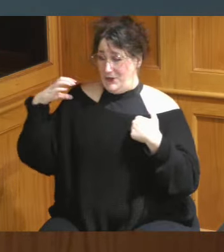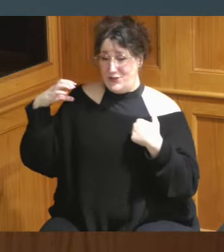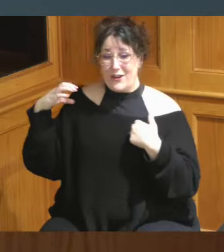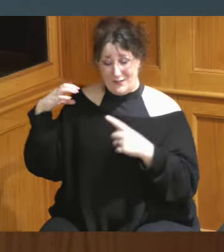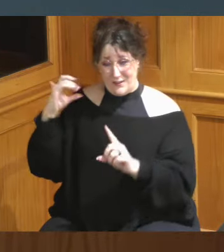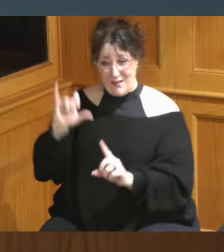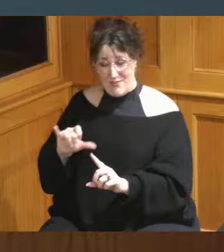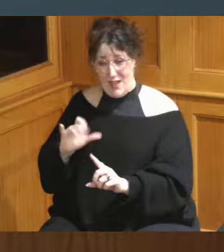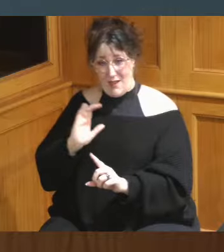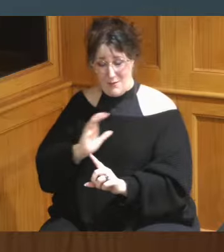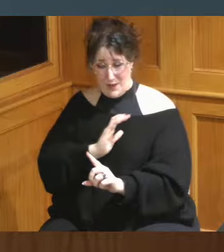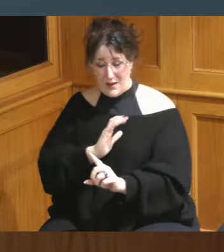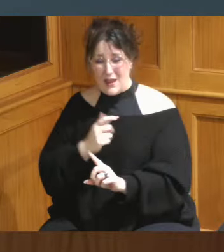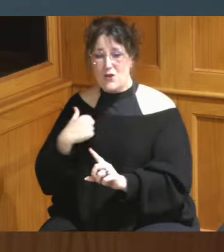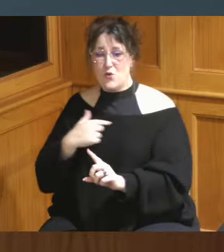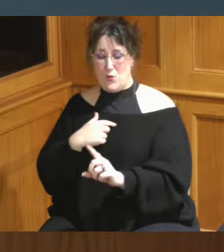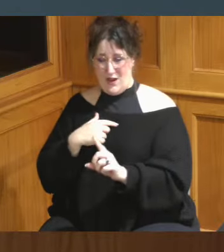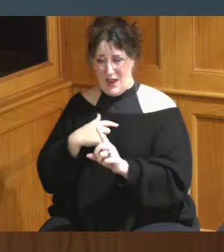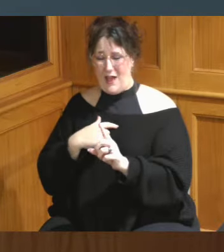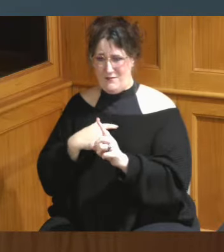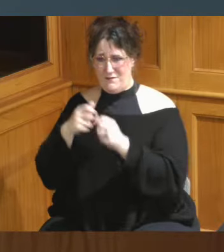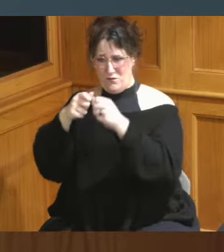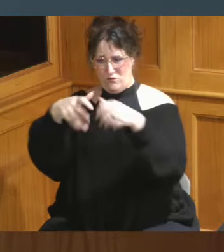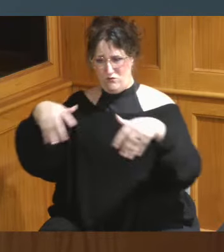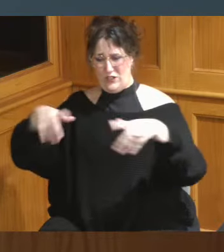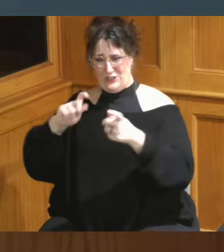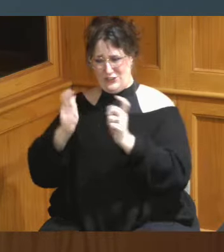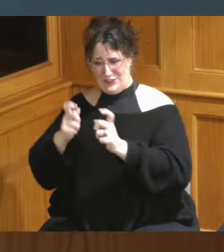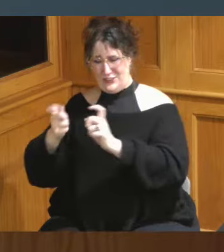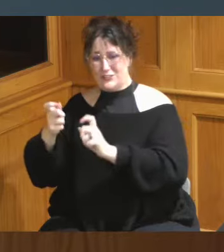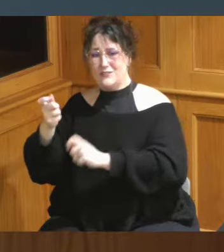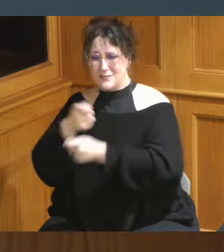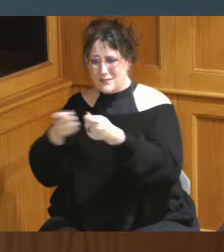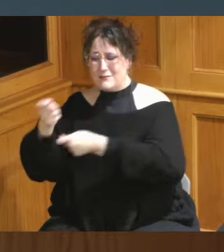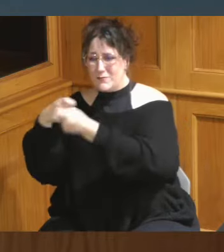and we re have reorganized a couple times over the past and we have all these committees that